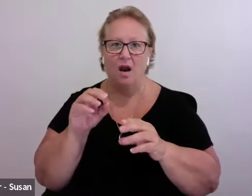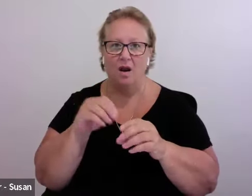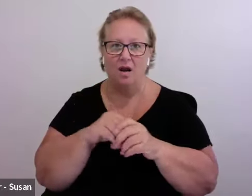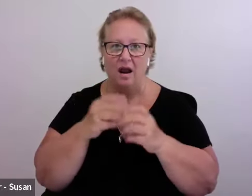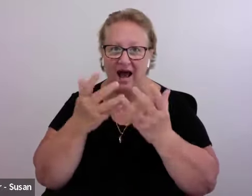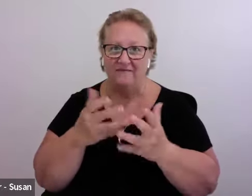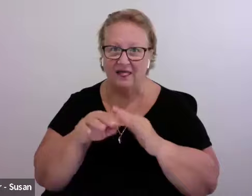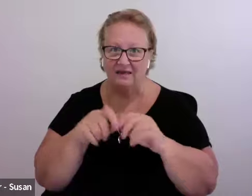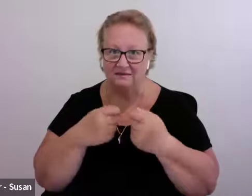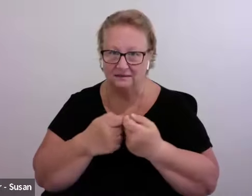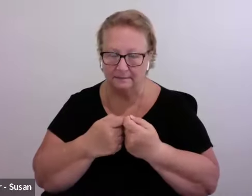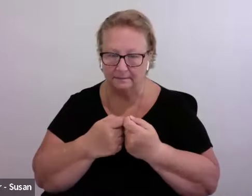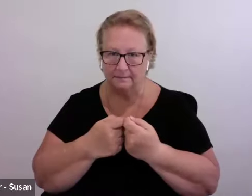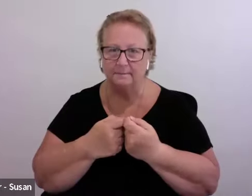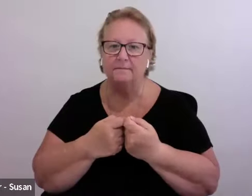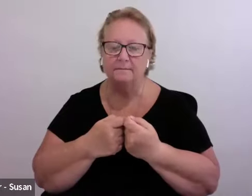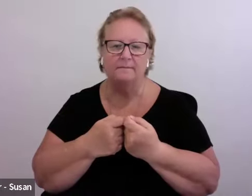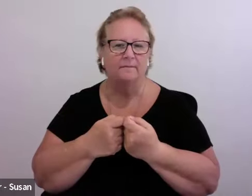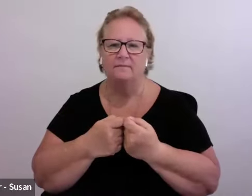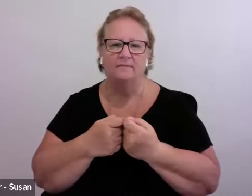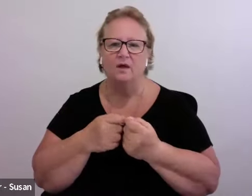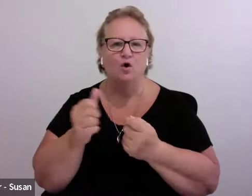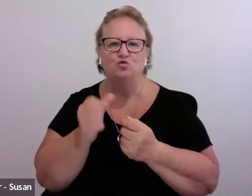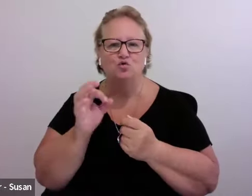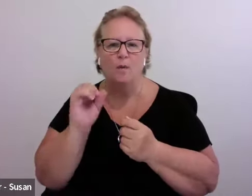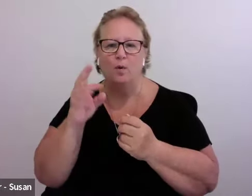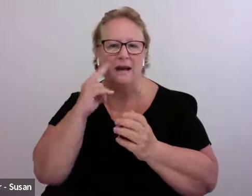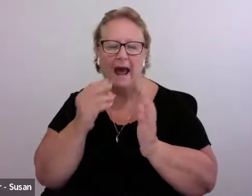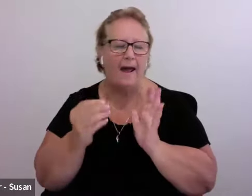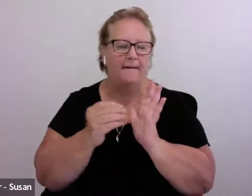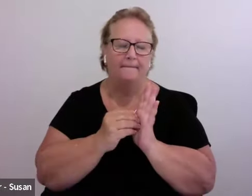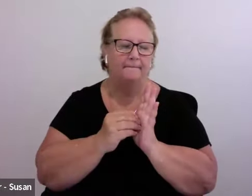advisory group members, if they're not